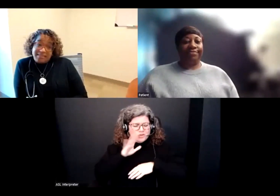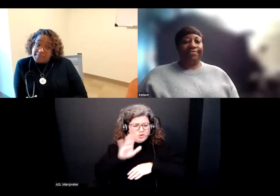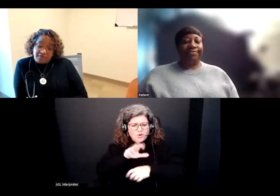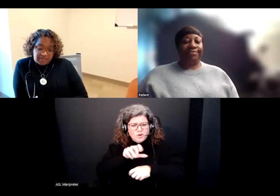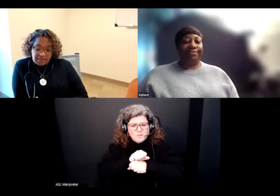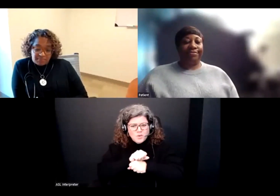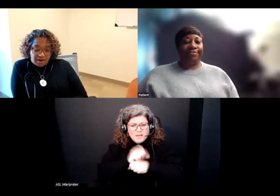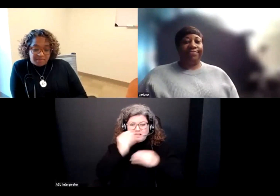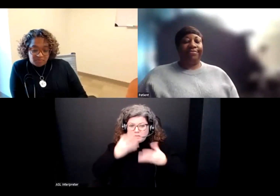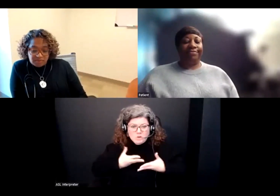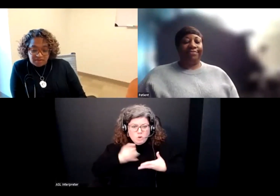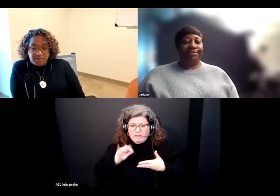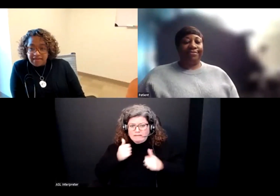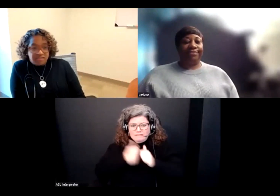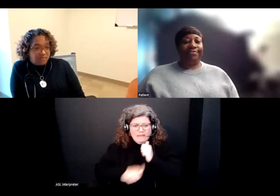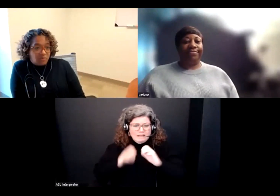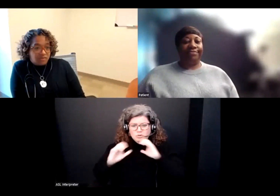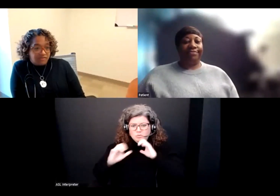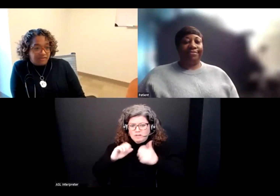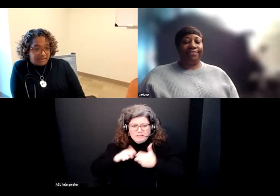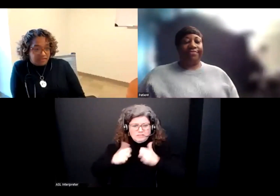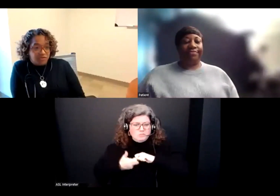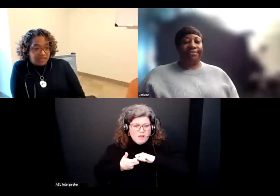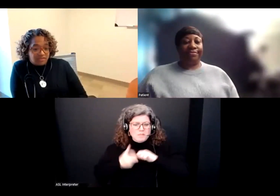let me know if there's any problems with the communication and we'll work to get those fixed.